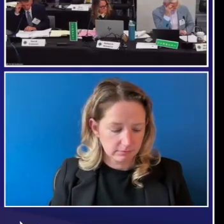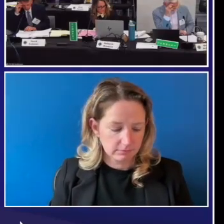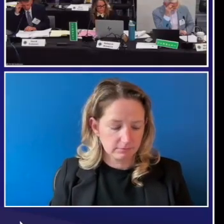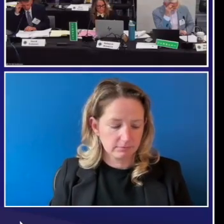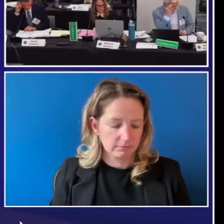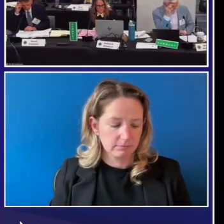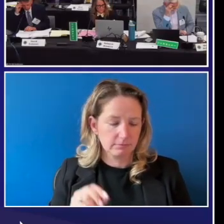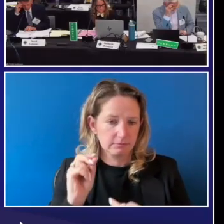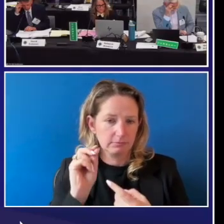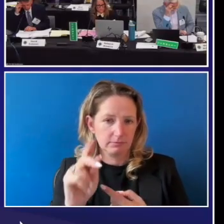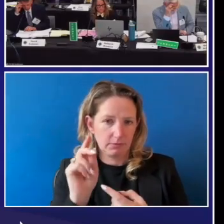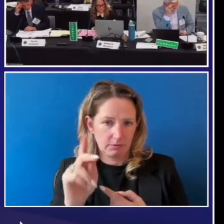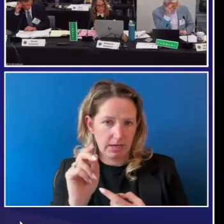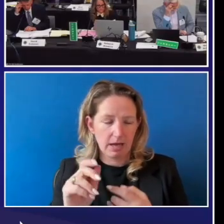here, is it relates to the incorporation?